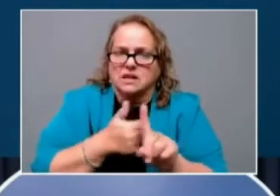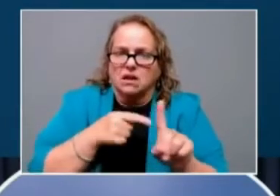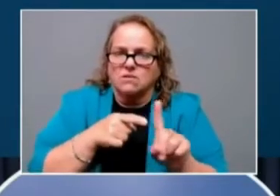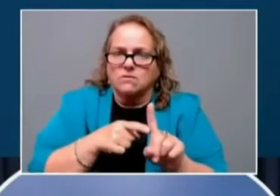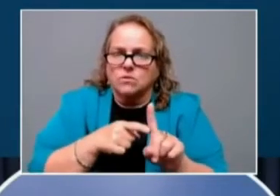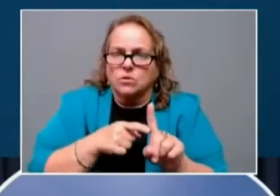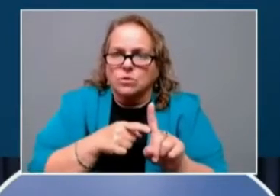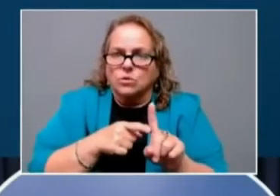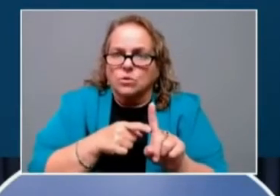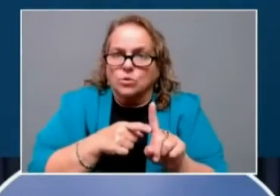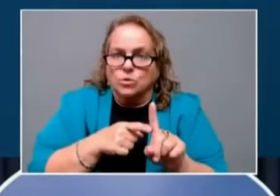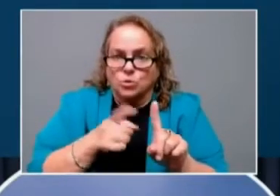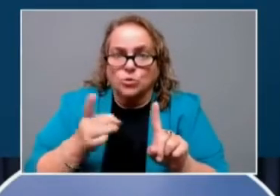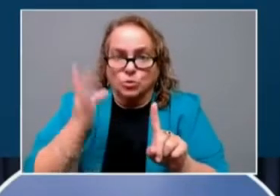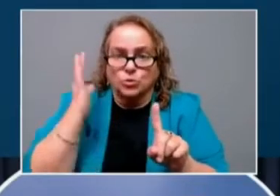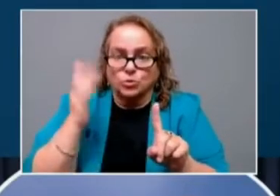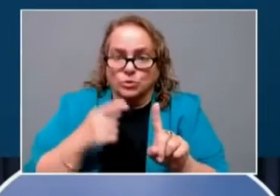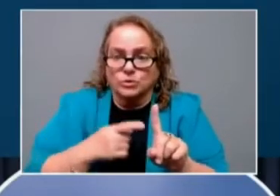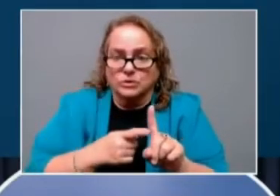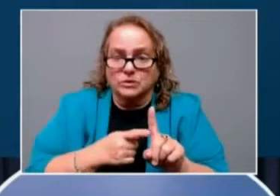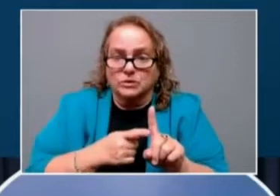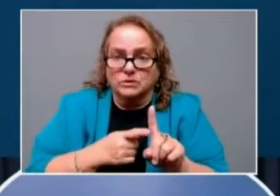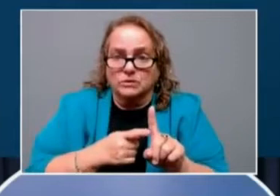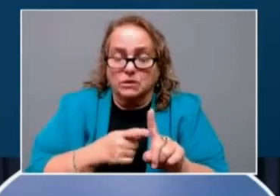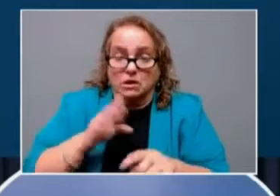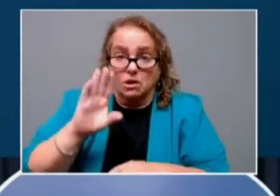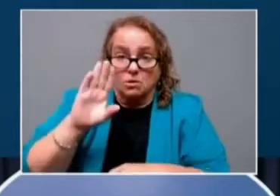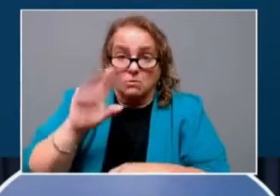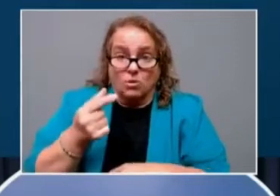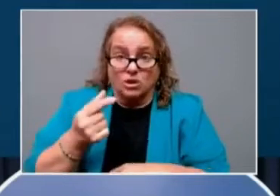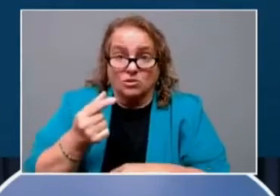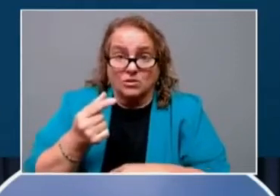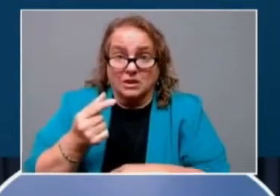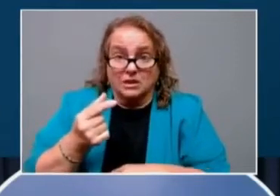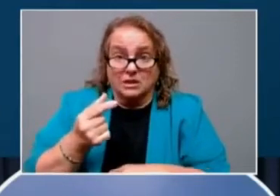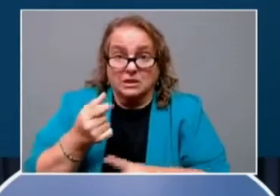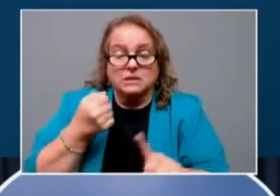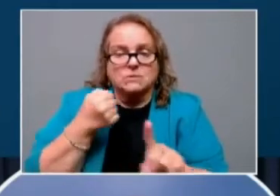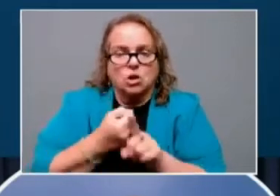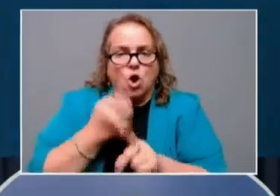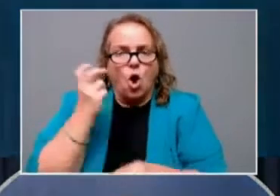Okay, Bowling green has been hit hard, but the medical center at Bowling Green has